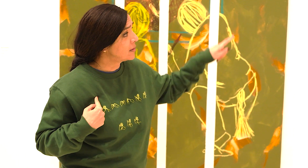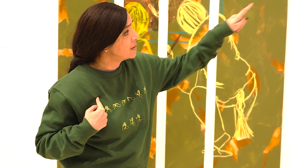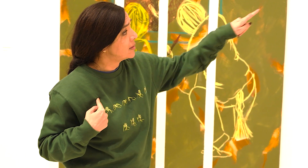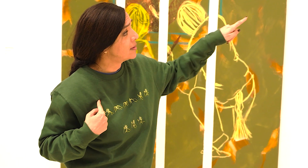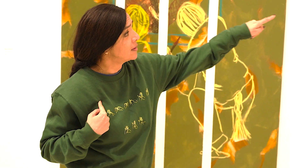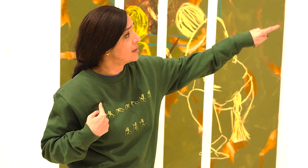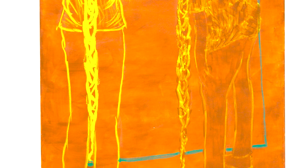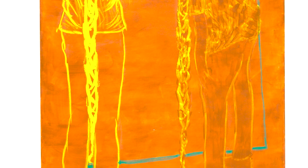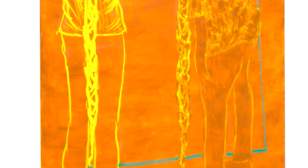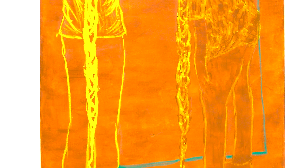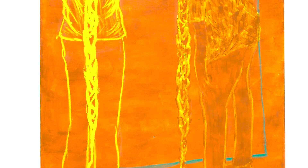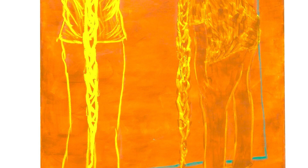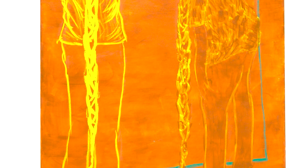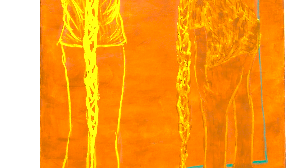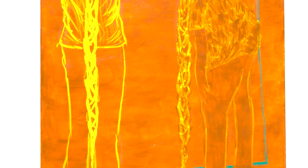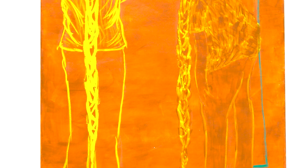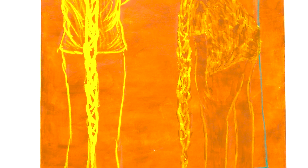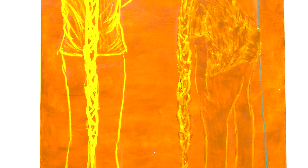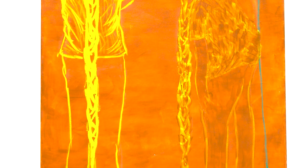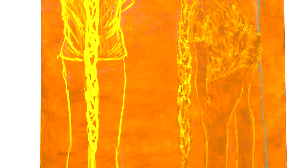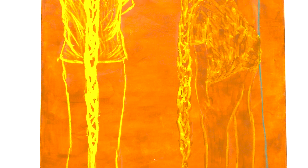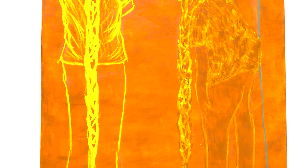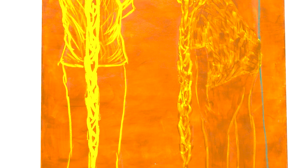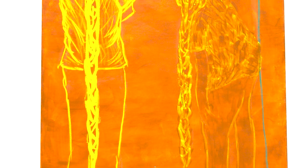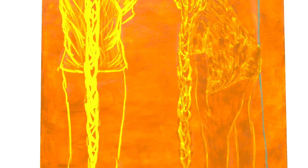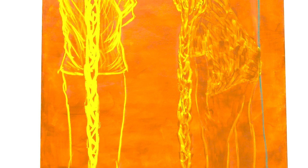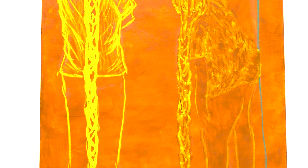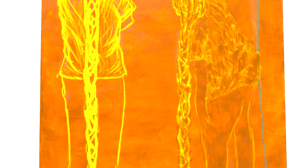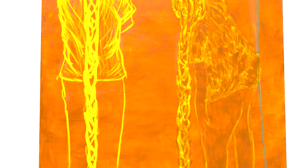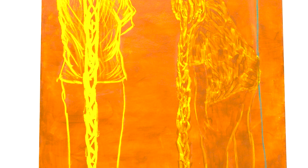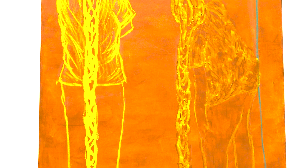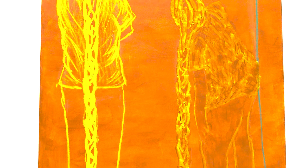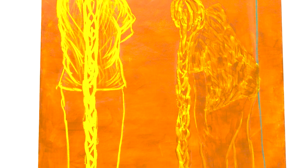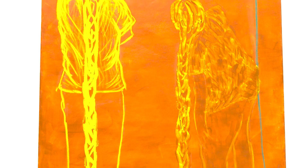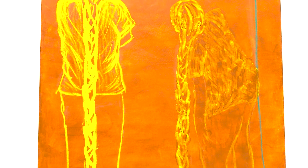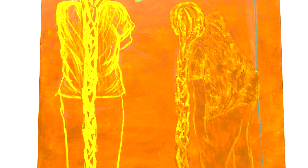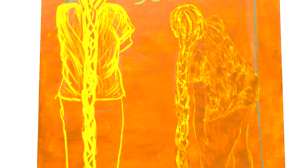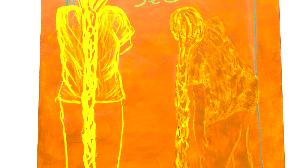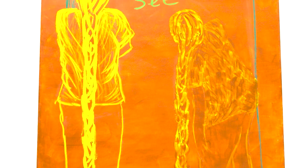They don't know who I am, so, I painted these works in response to that. I want to be heard.